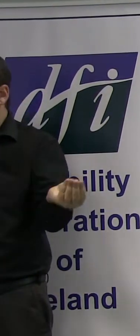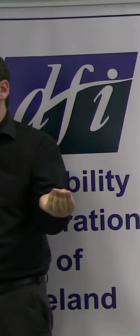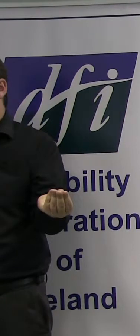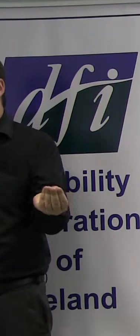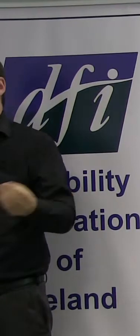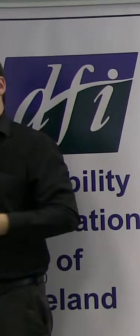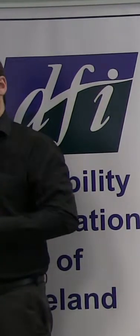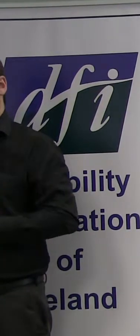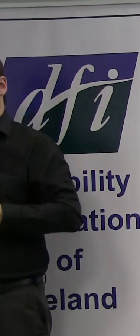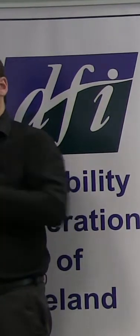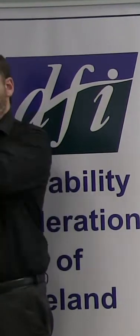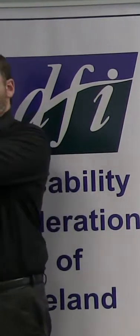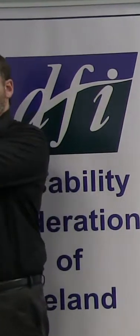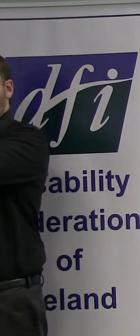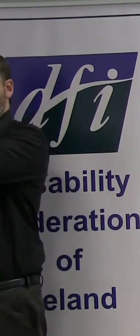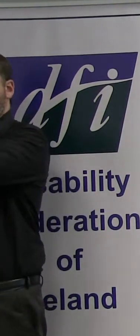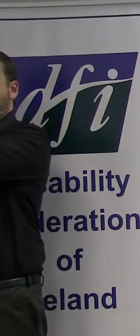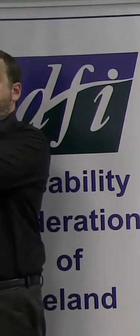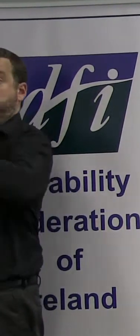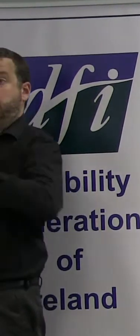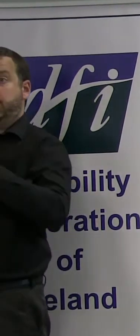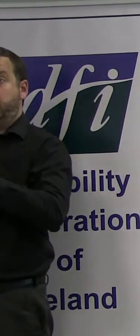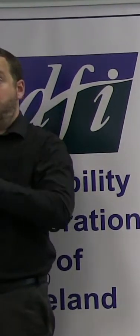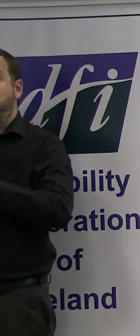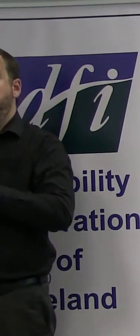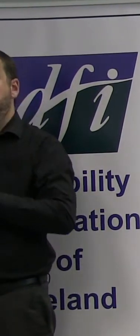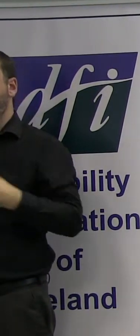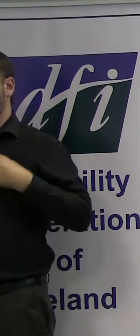states doing a job charters in the states and I know we hear a lot in the